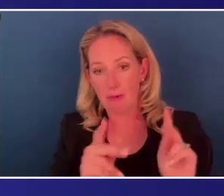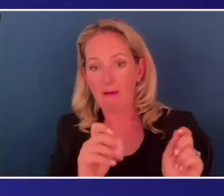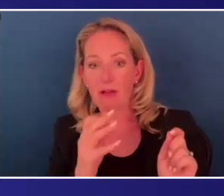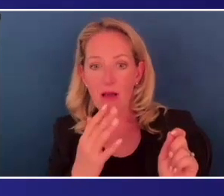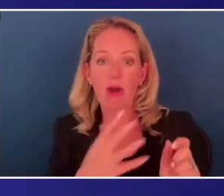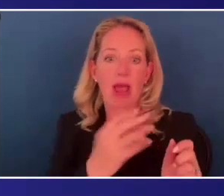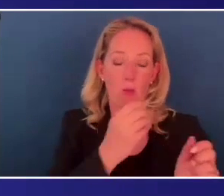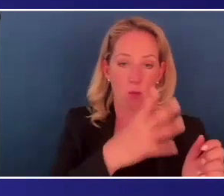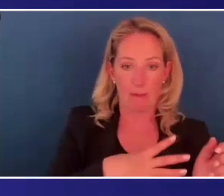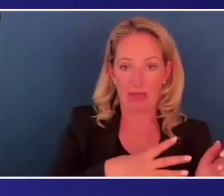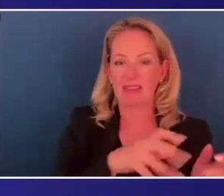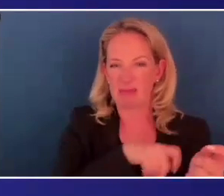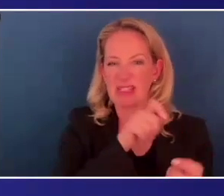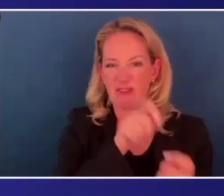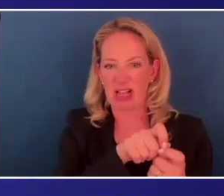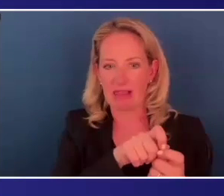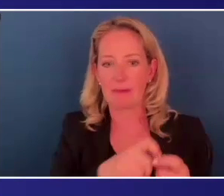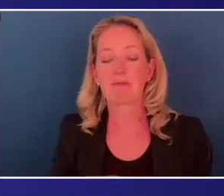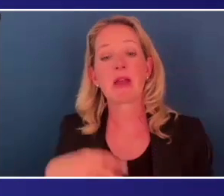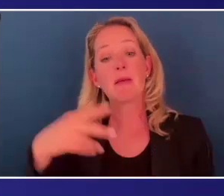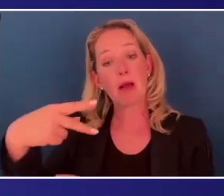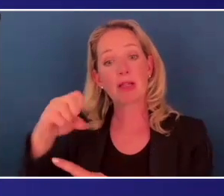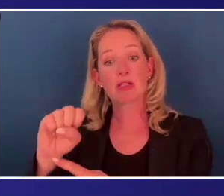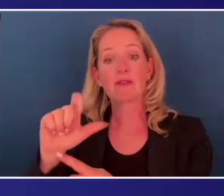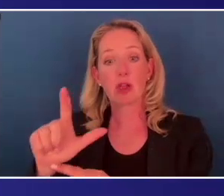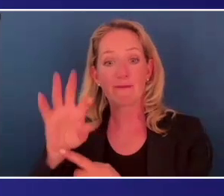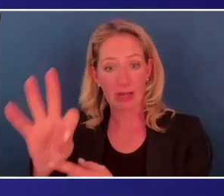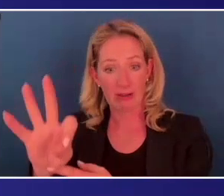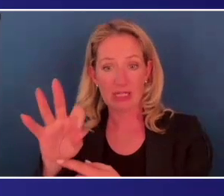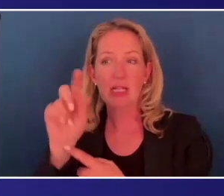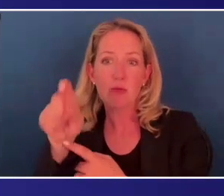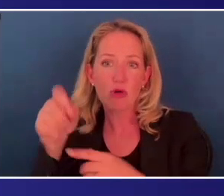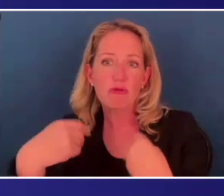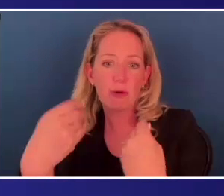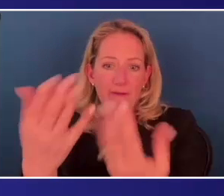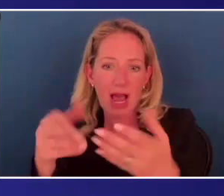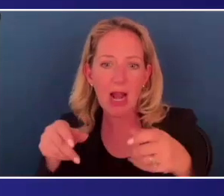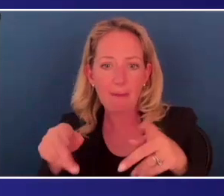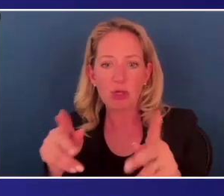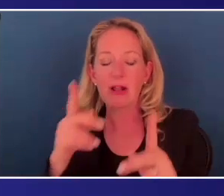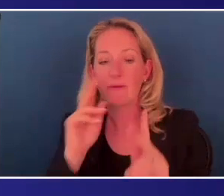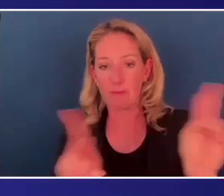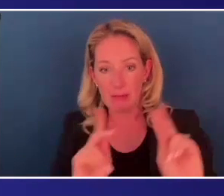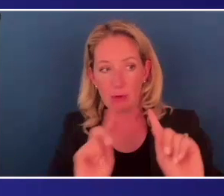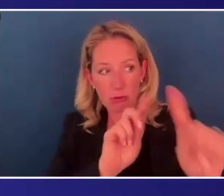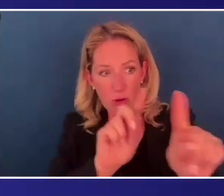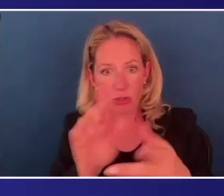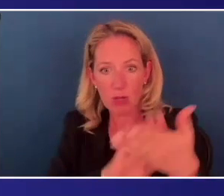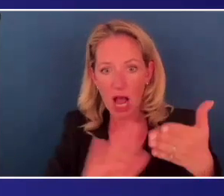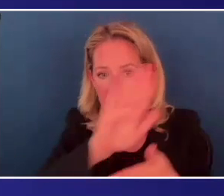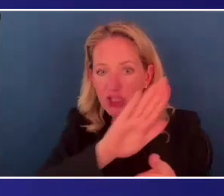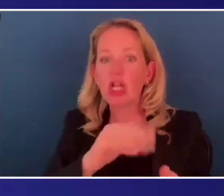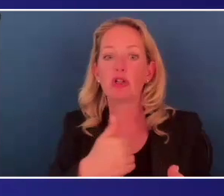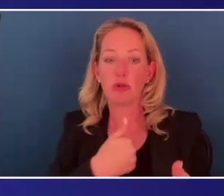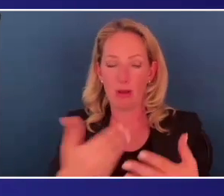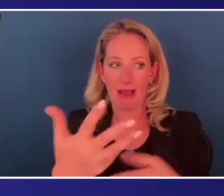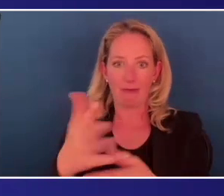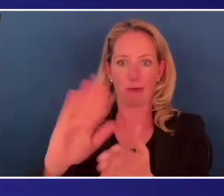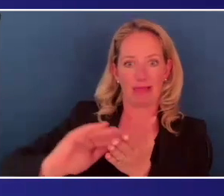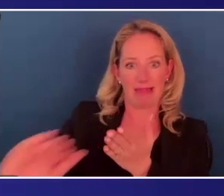Public Service loan forgiveness was supposed to provide an opportunity for college-going folks to receive relief after meeting the outlined qualifications.